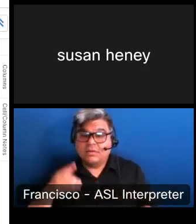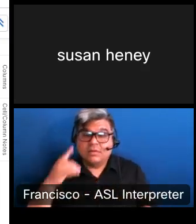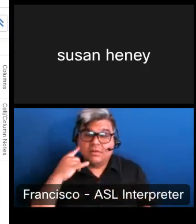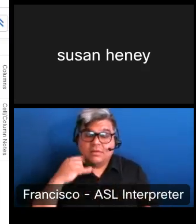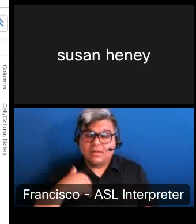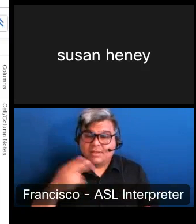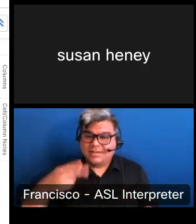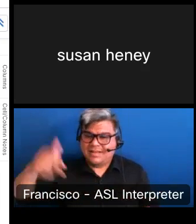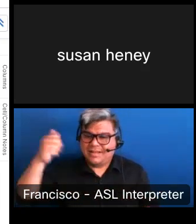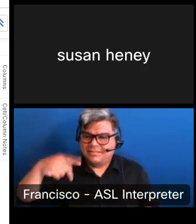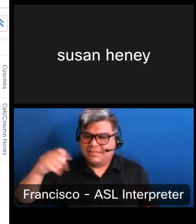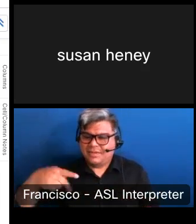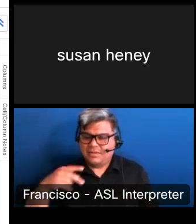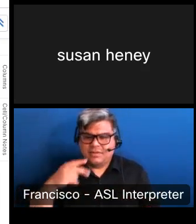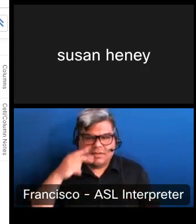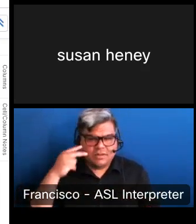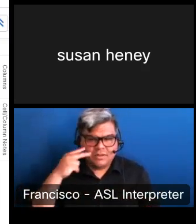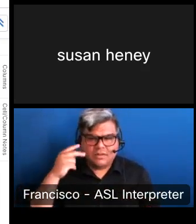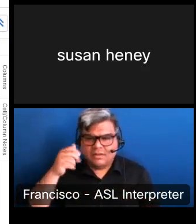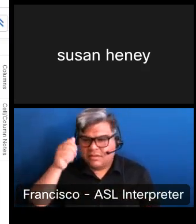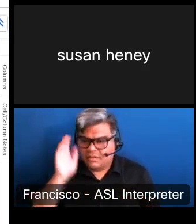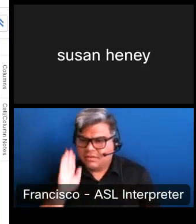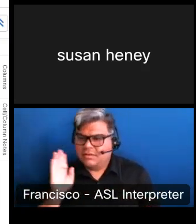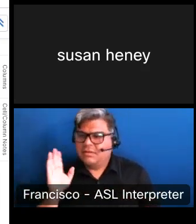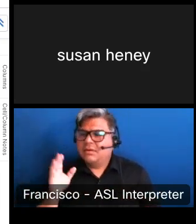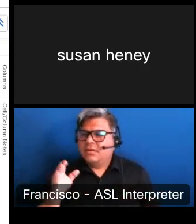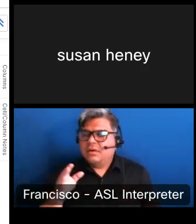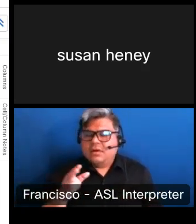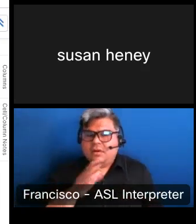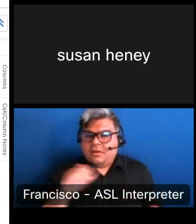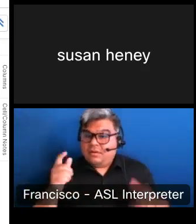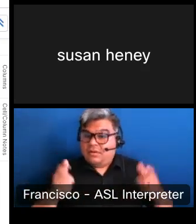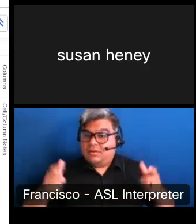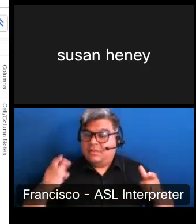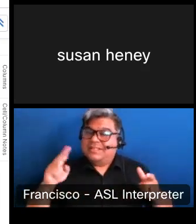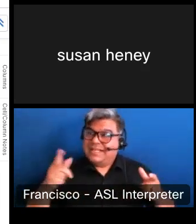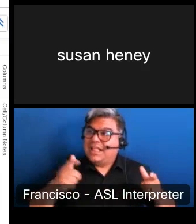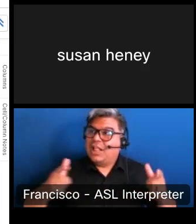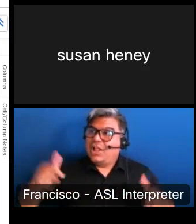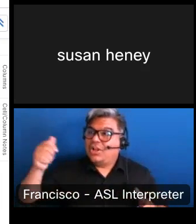American Indian/Alaskan Native, and the largest second-largest population of Native Hawaiian and